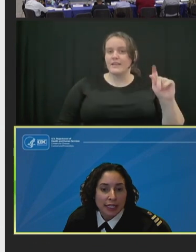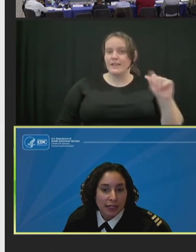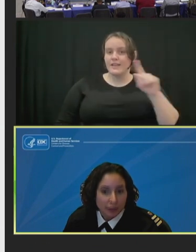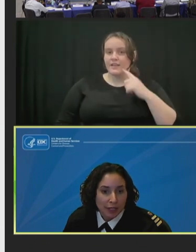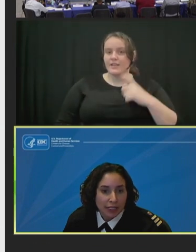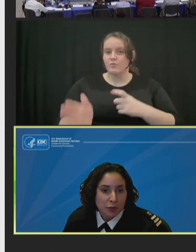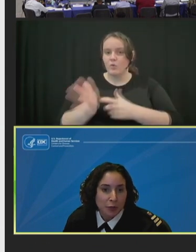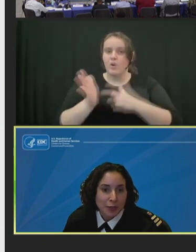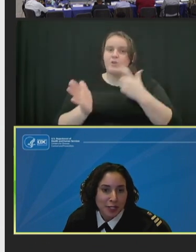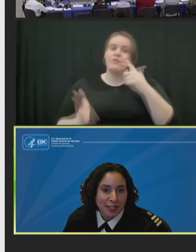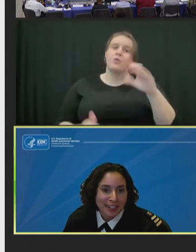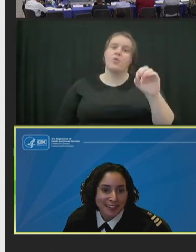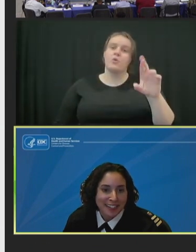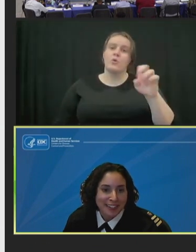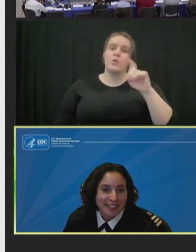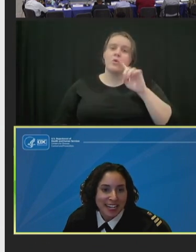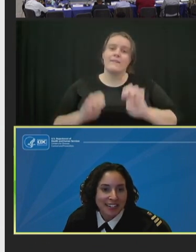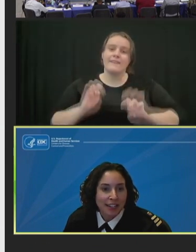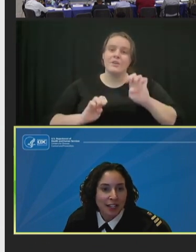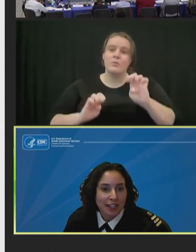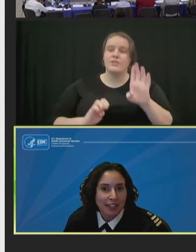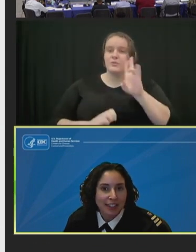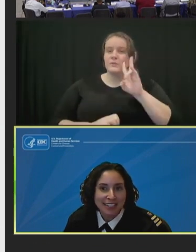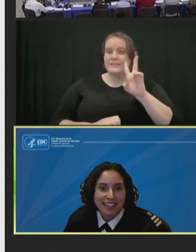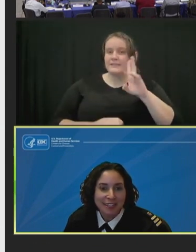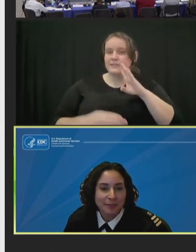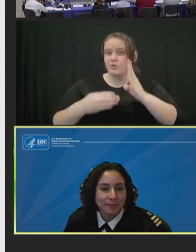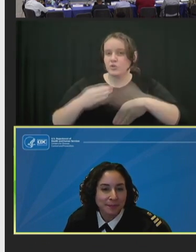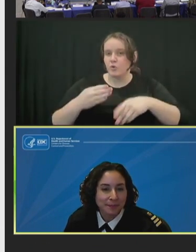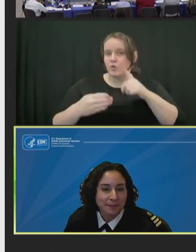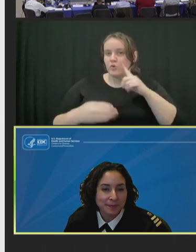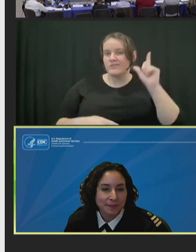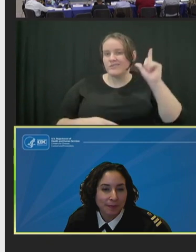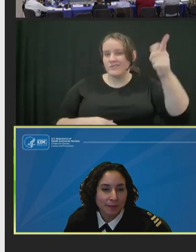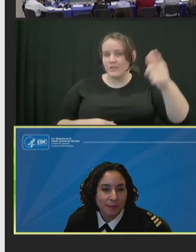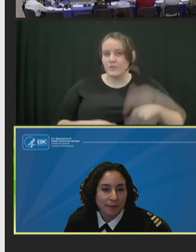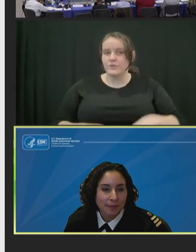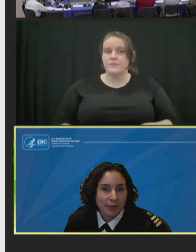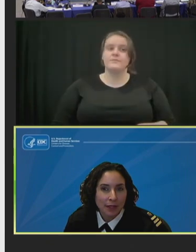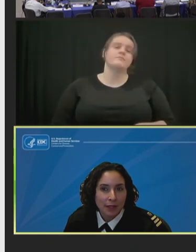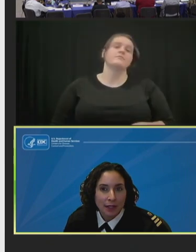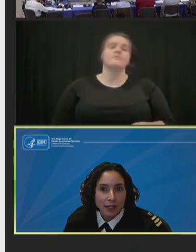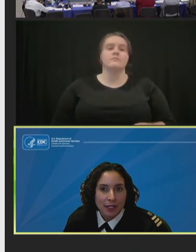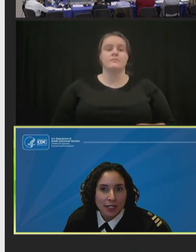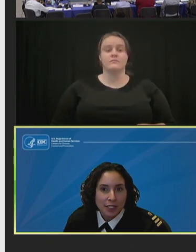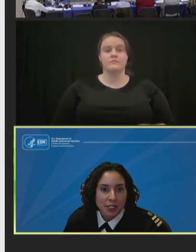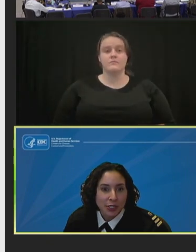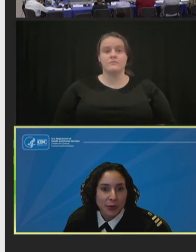again, findings will be shared at a later date. Next slide. So,